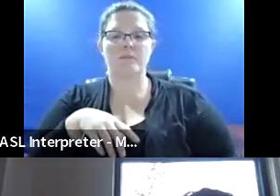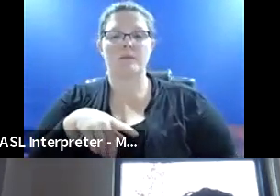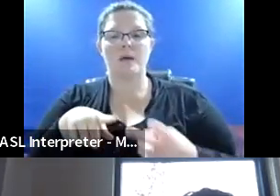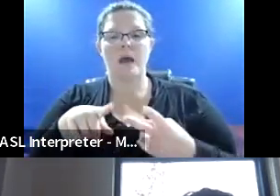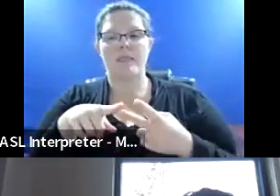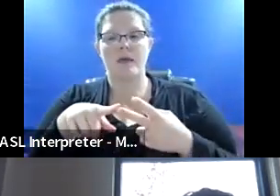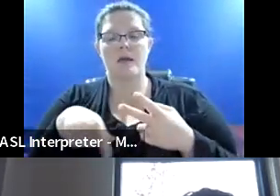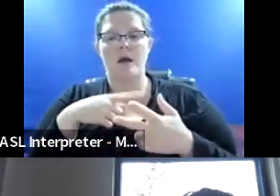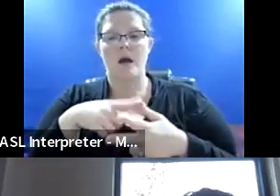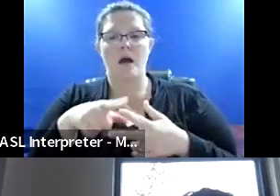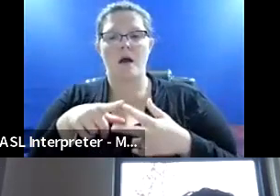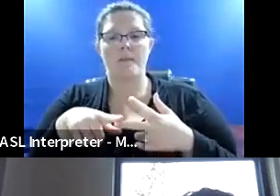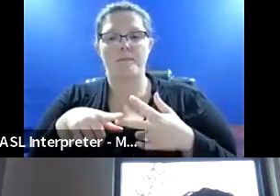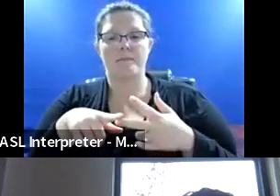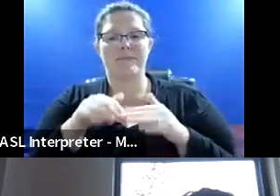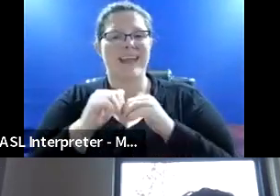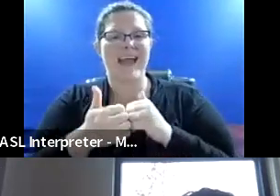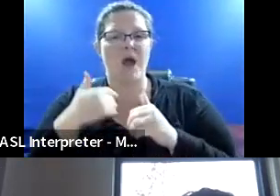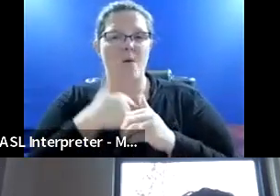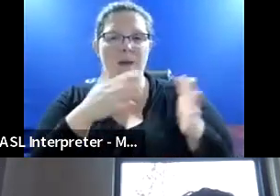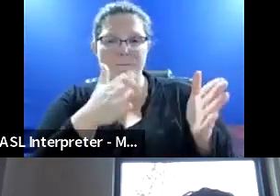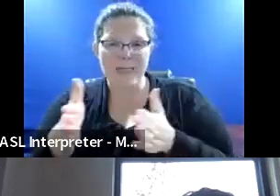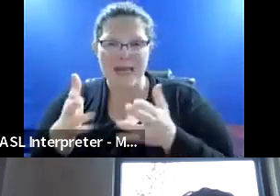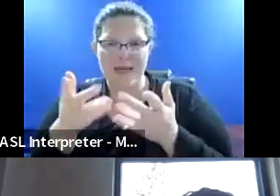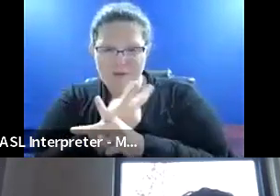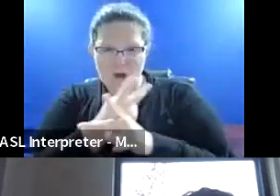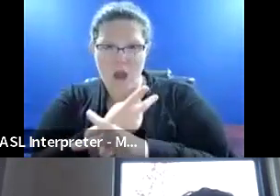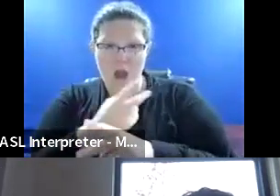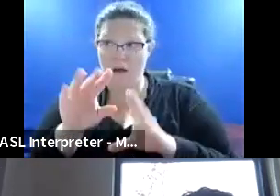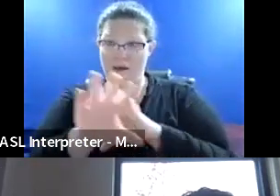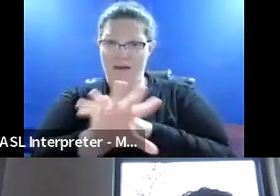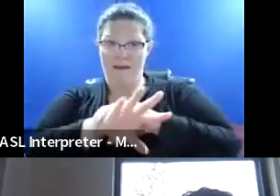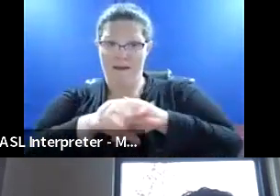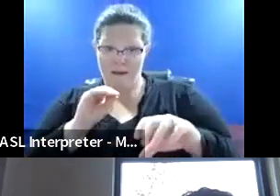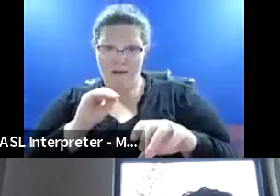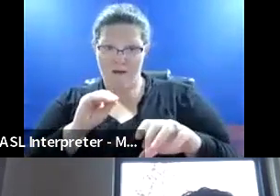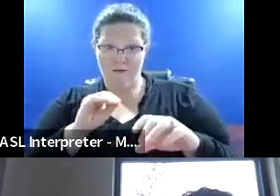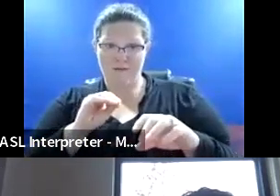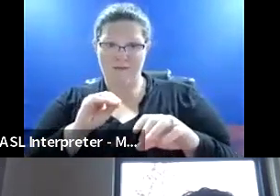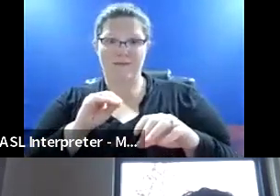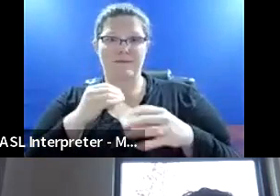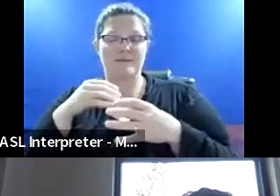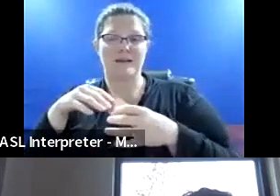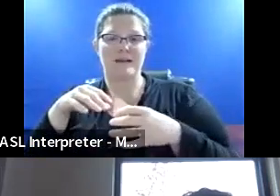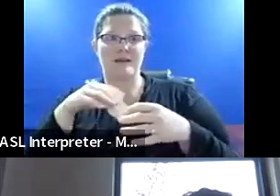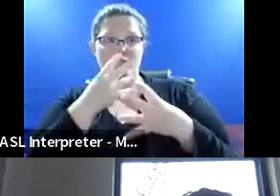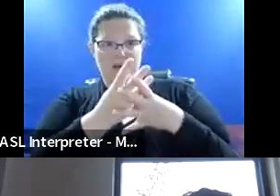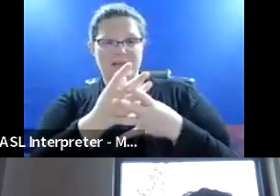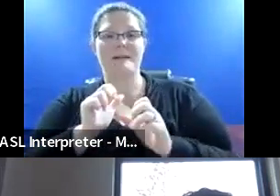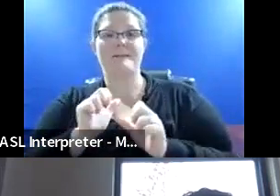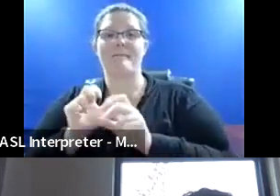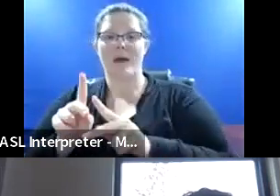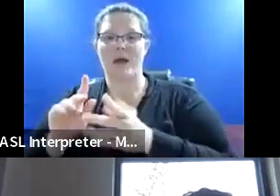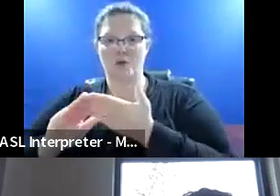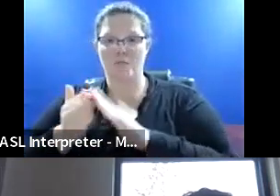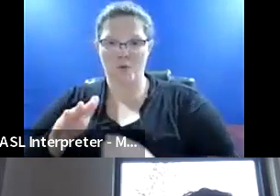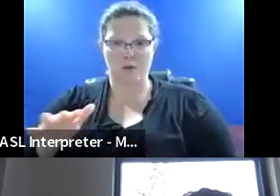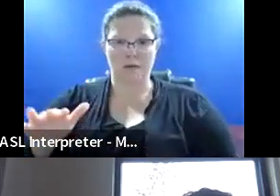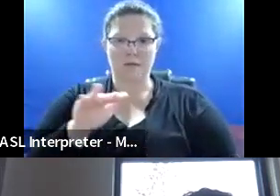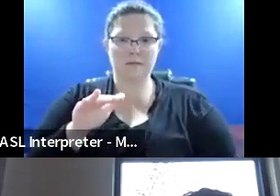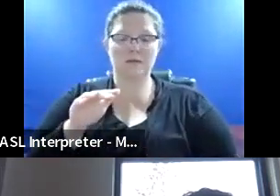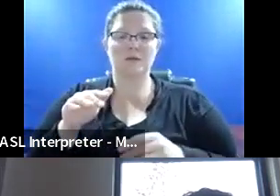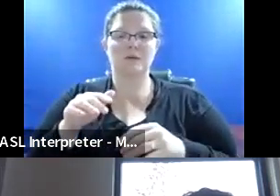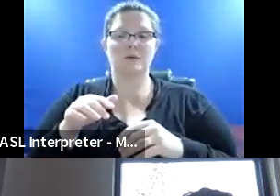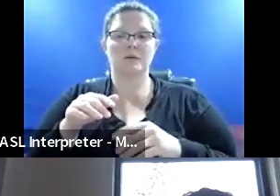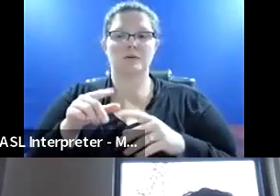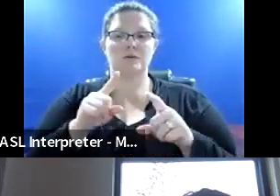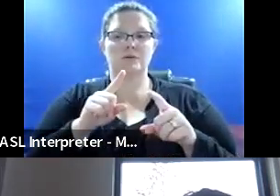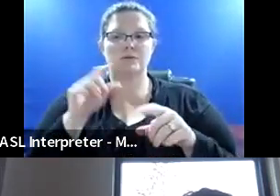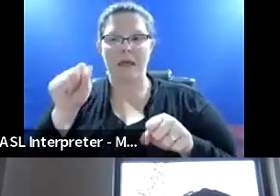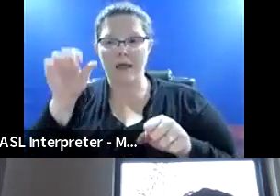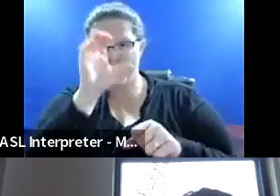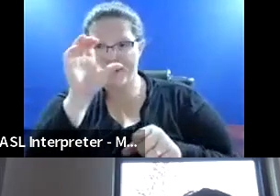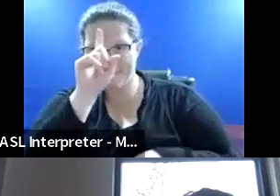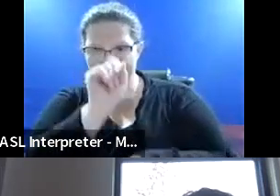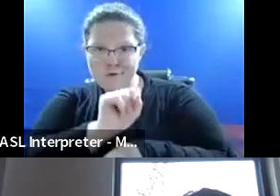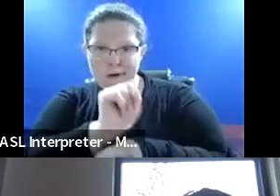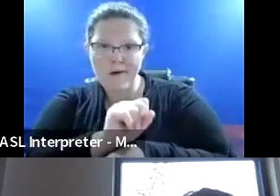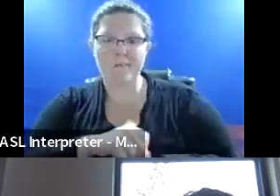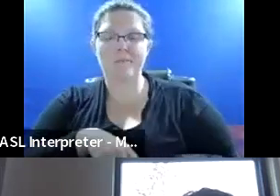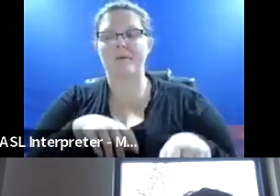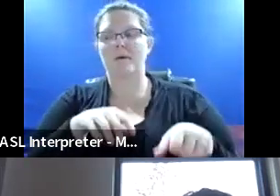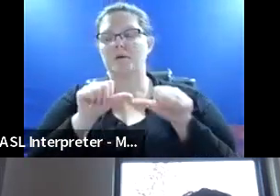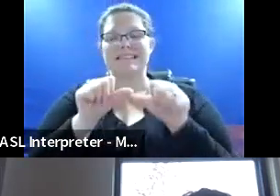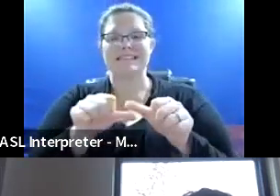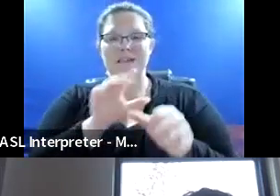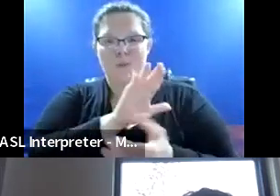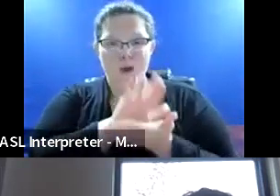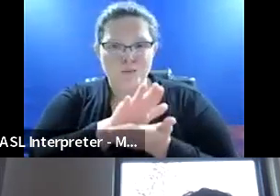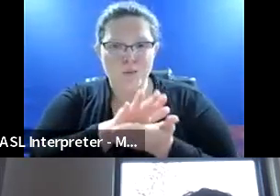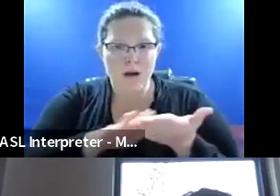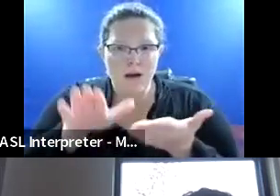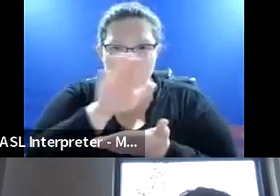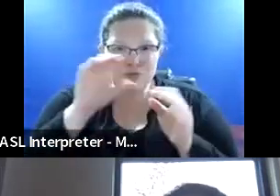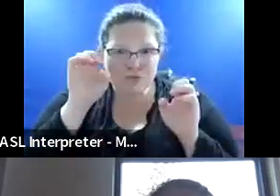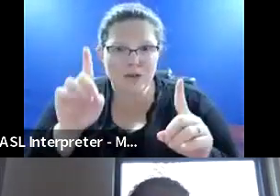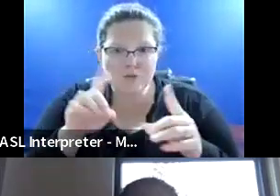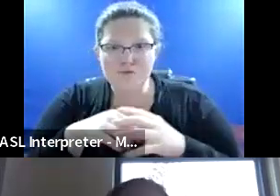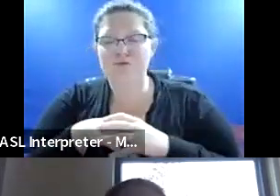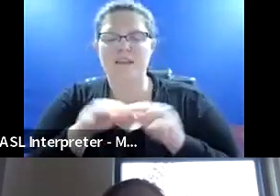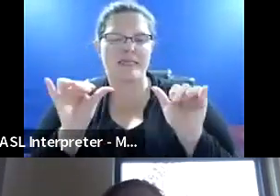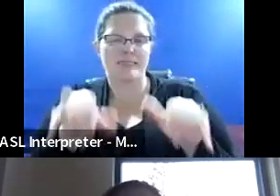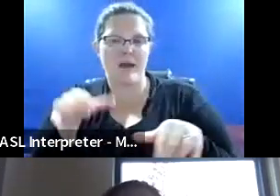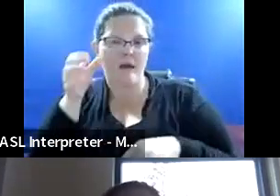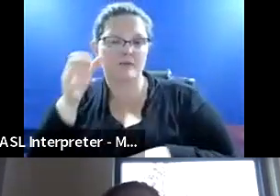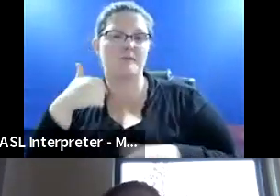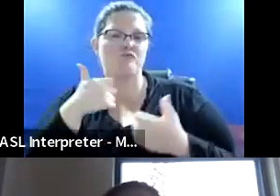SO I WAS VERY, VERY HAPPY TO HEAR ABOUT THIS CALL AS WE'RE ALWAYS TRYING TO FIGURE OUT WHAT OTHER FOLKS ARE DOING TO GET IDEAS ABOUT HOW TO KEEP THESE YOUNG FOLKS INVOLVED, HOW TO KEEP THEM IN COMMUNICATION WITH PARENTS OR OTHER FAMILY MEMBERS THAT ARE BEHIND THE WALL.